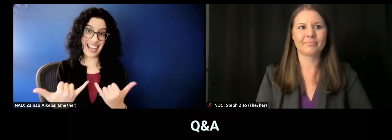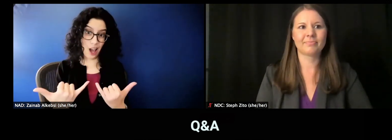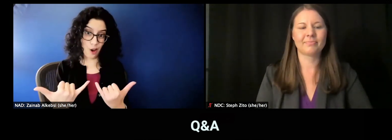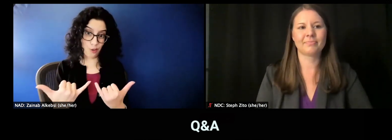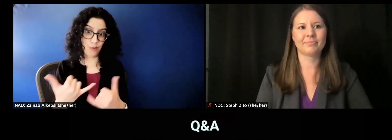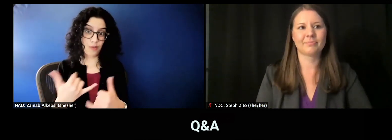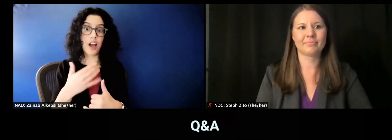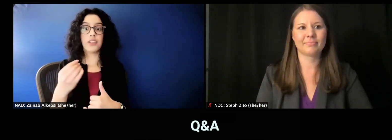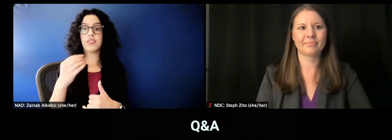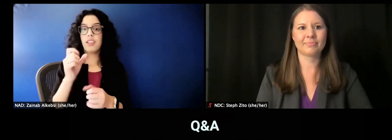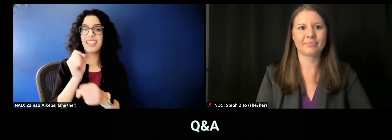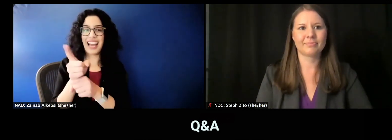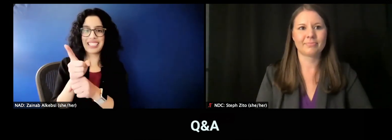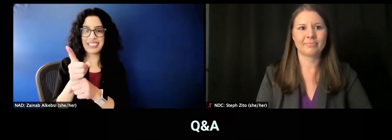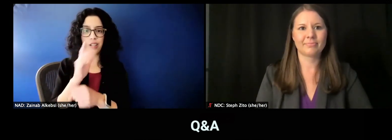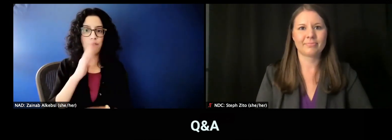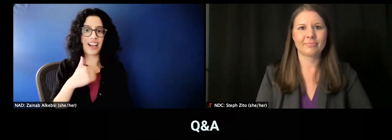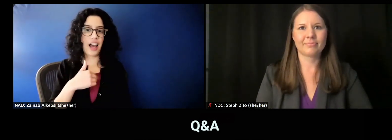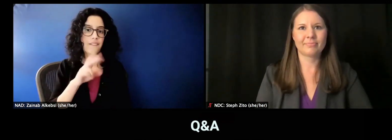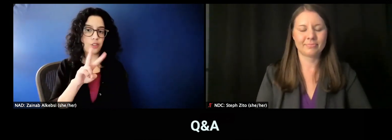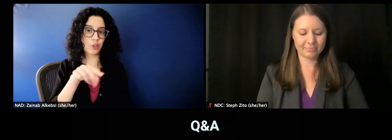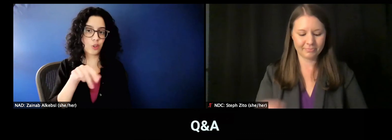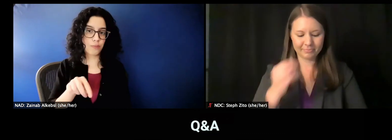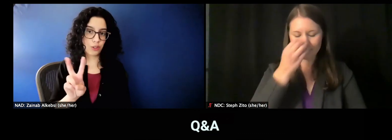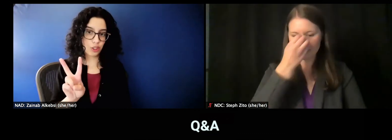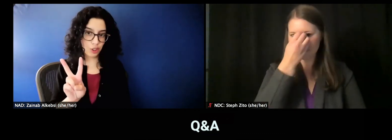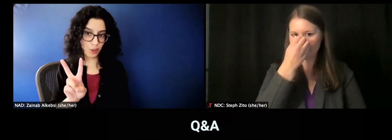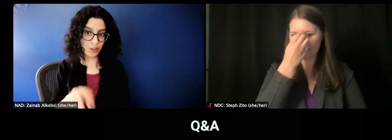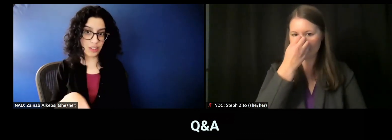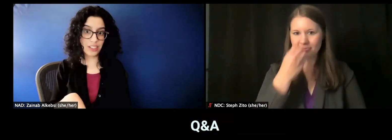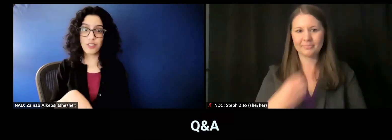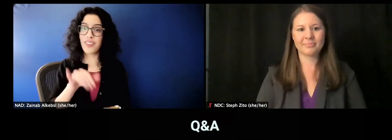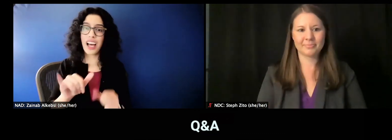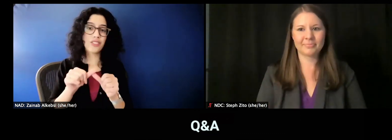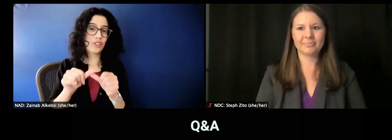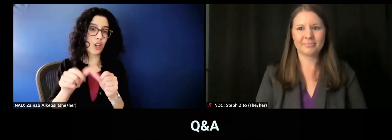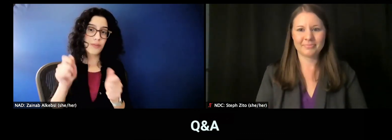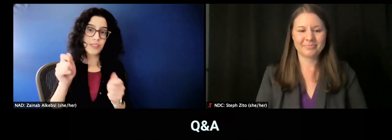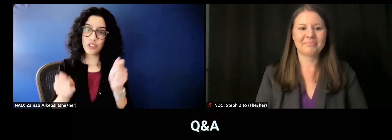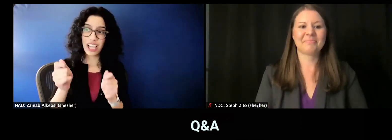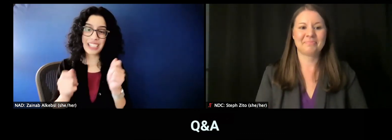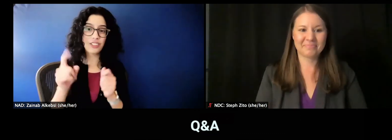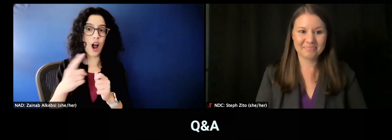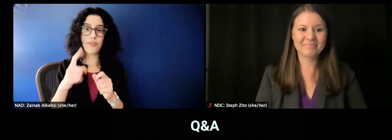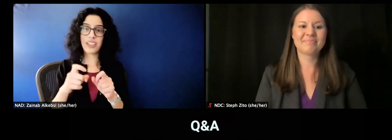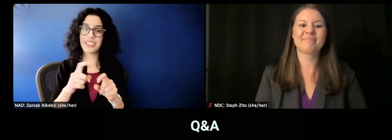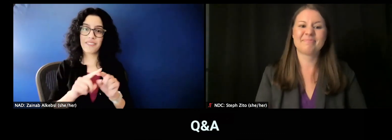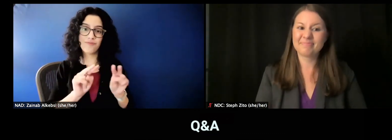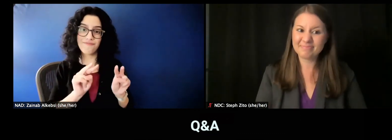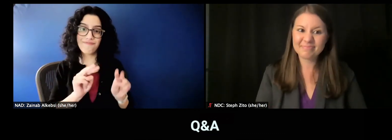and next year we will see a release of 2.2. They have continued to evolve those standards